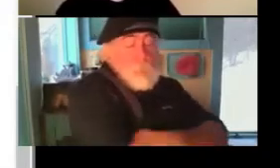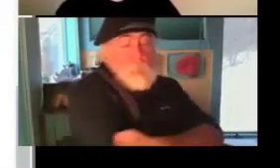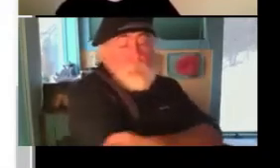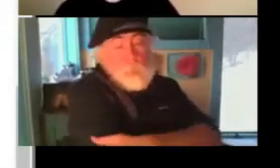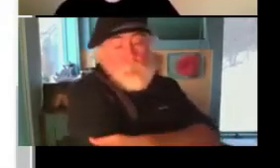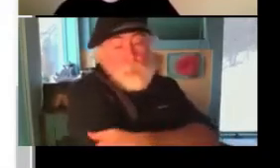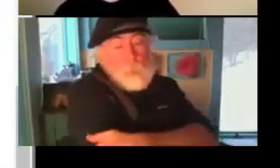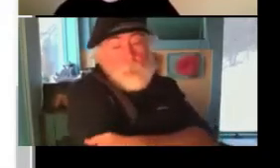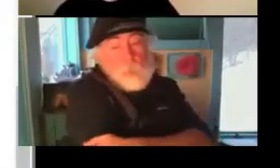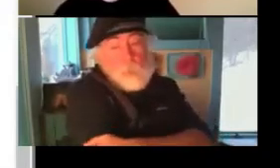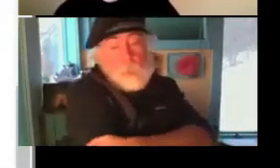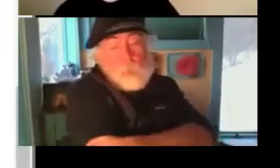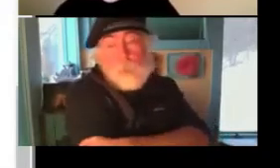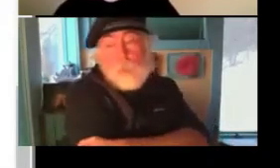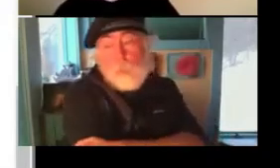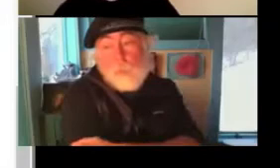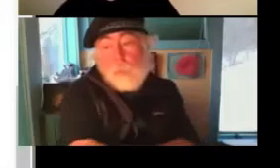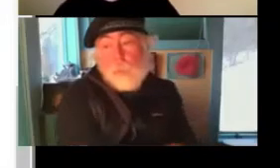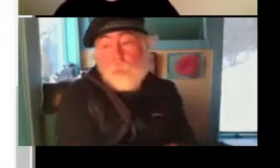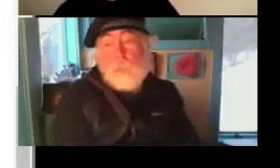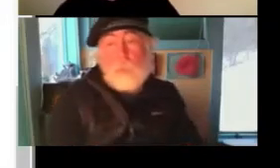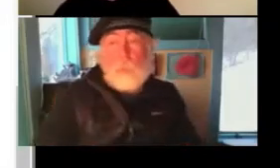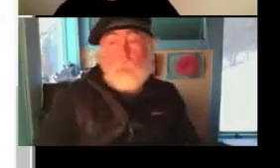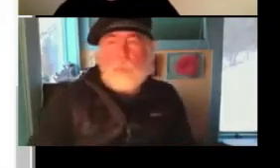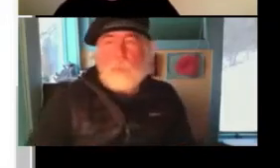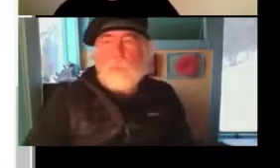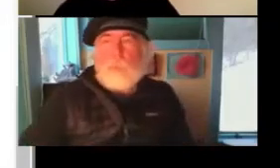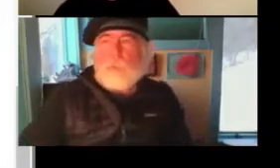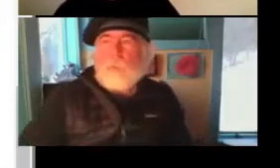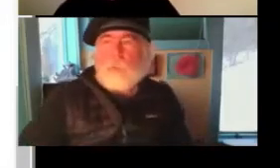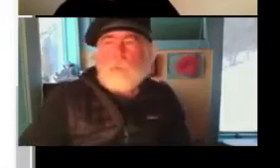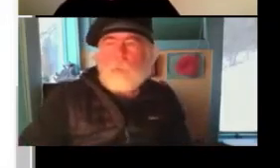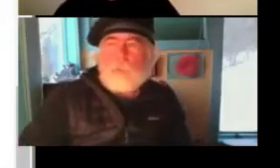line space may be different to accommodate formatting. You'll wanna include